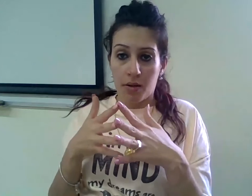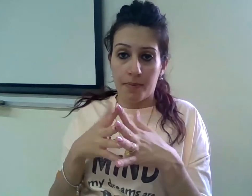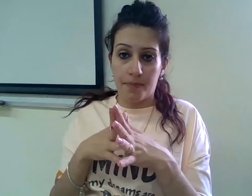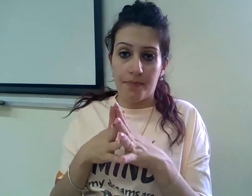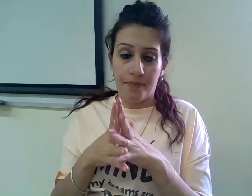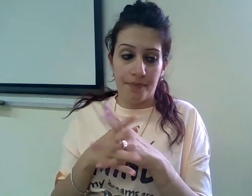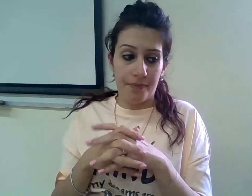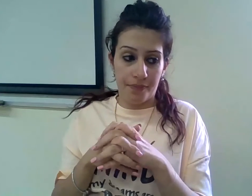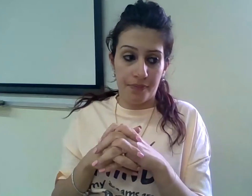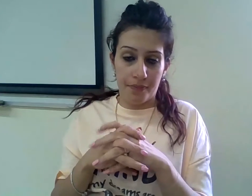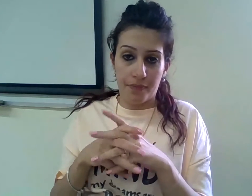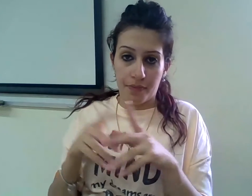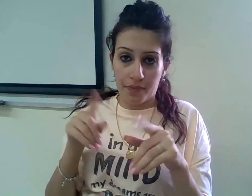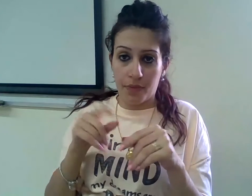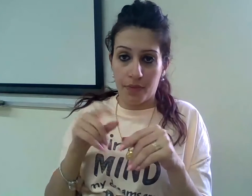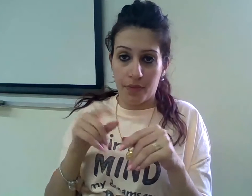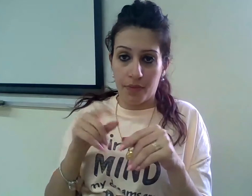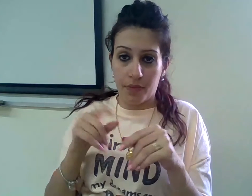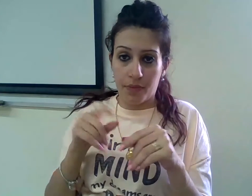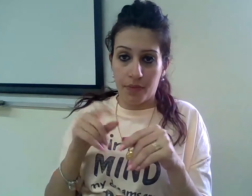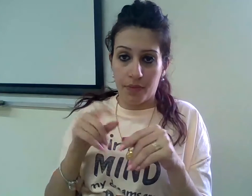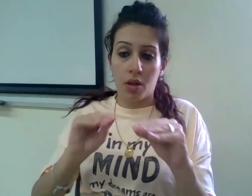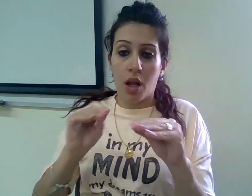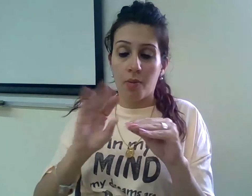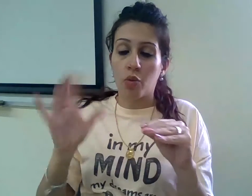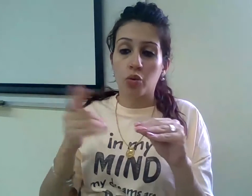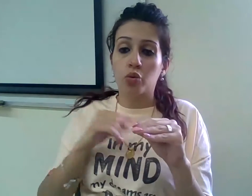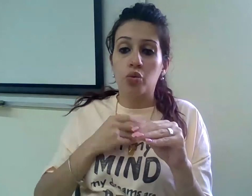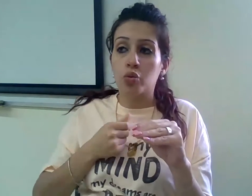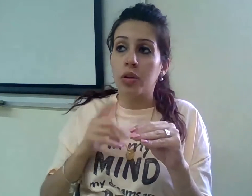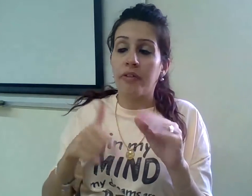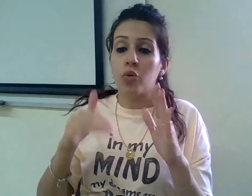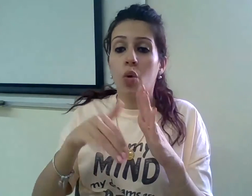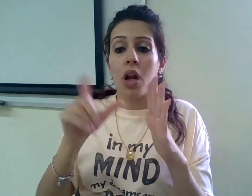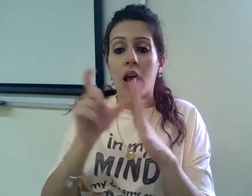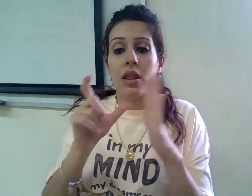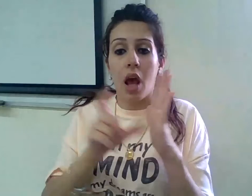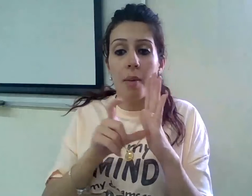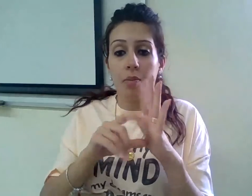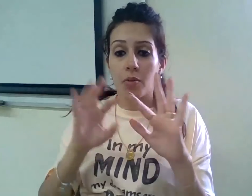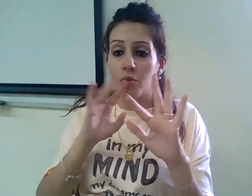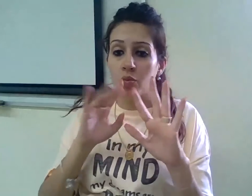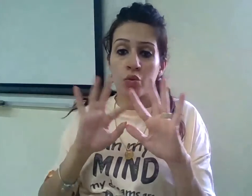OK, Stephanie is nodding. So, well, I think it's a very valid question because